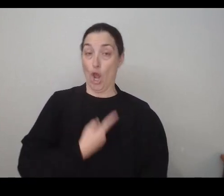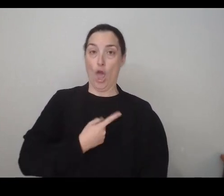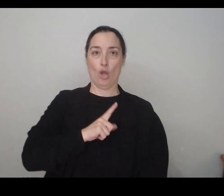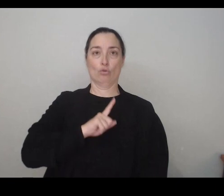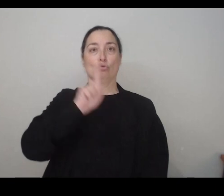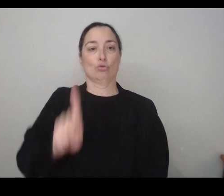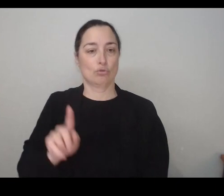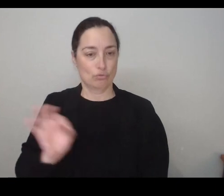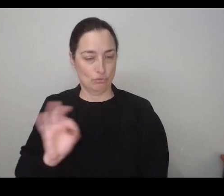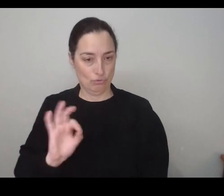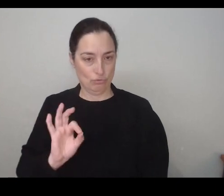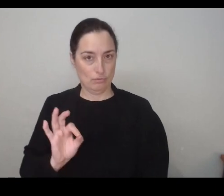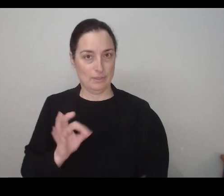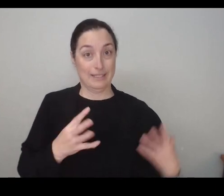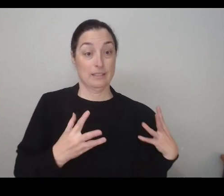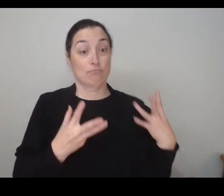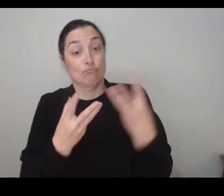He came with Holbein, for example.